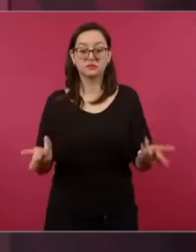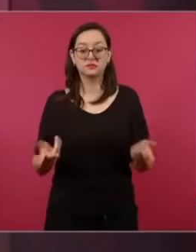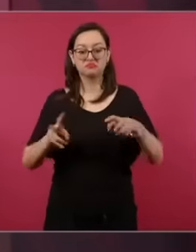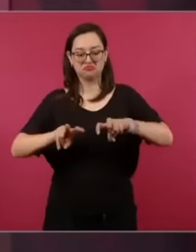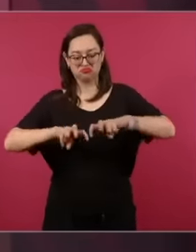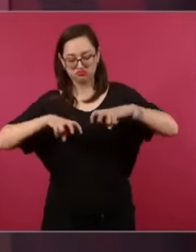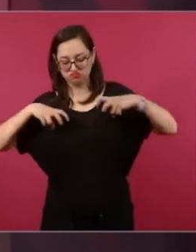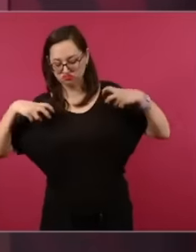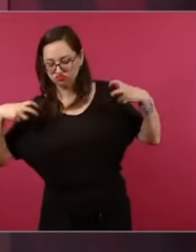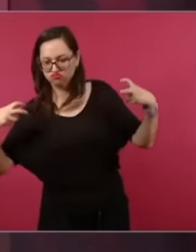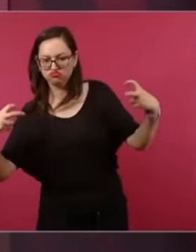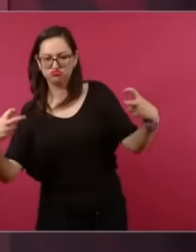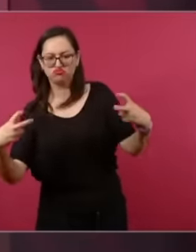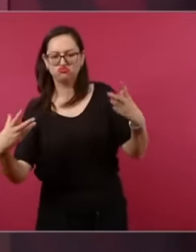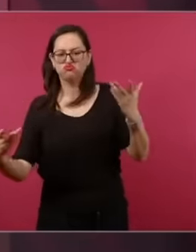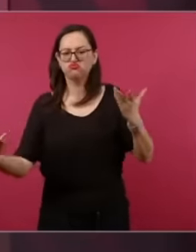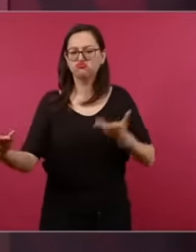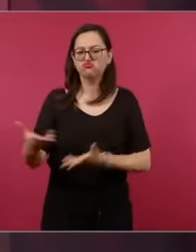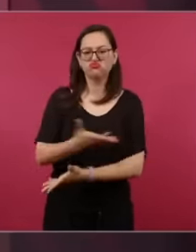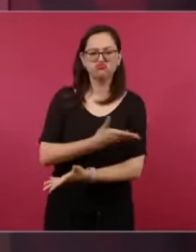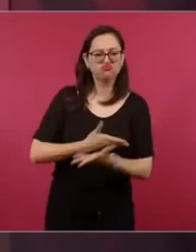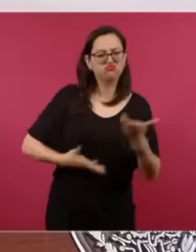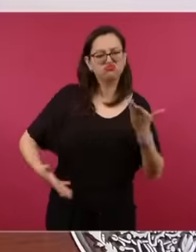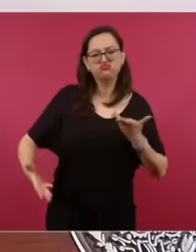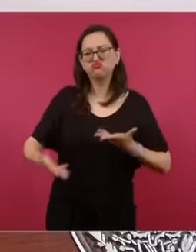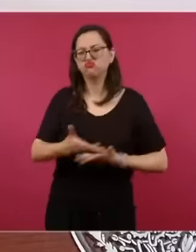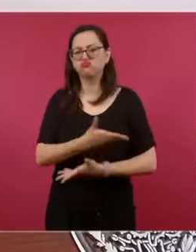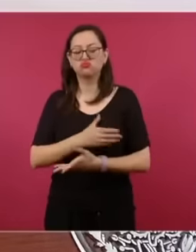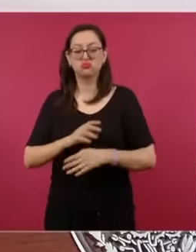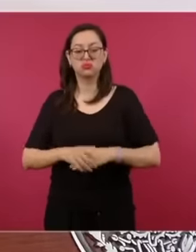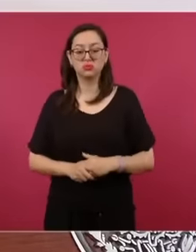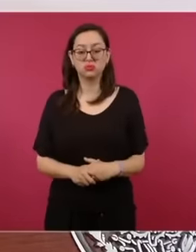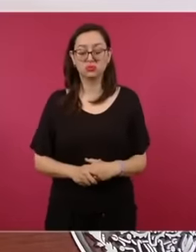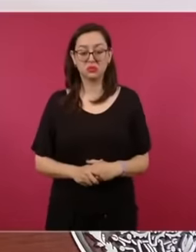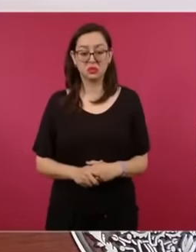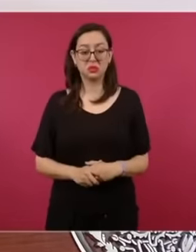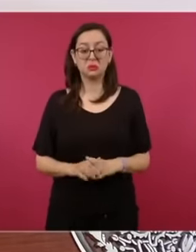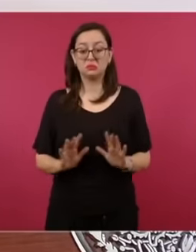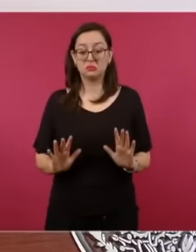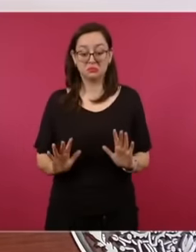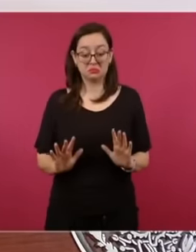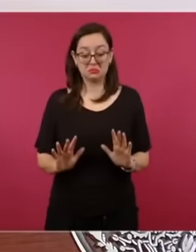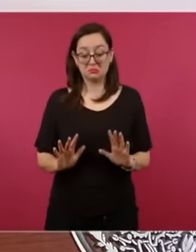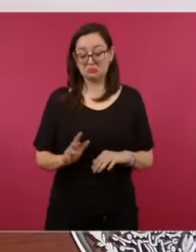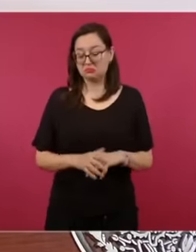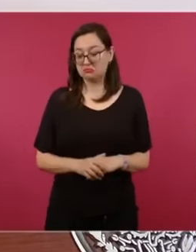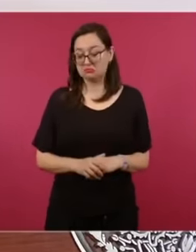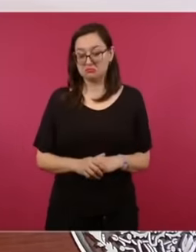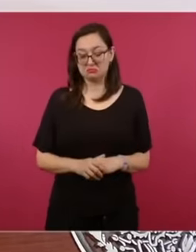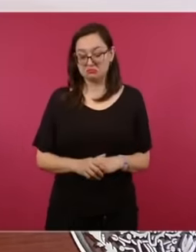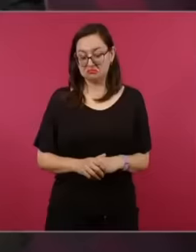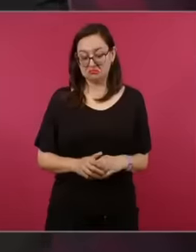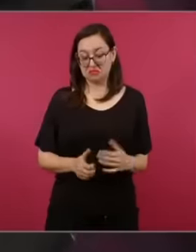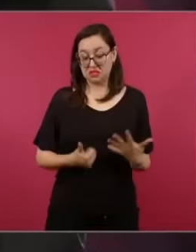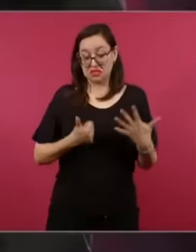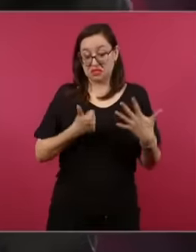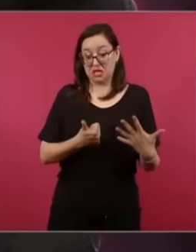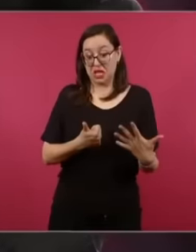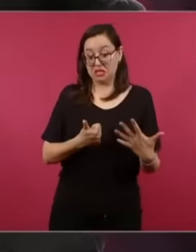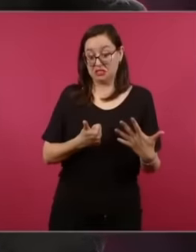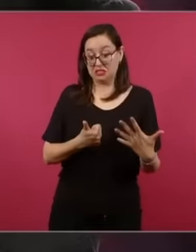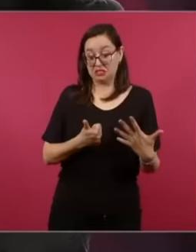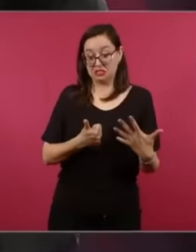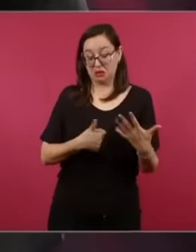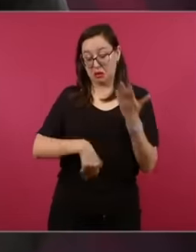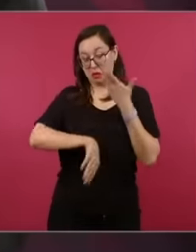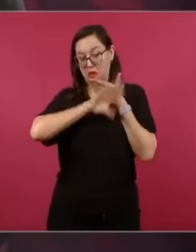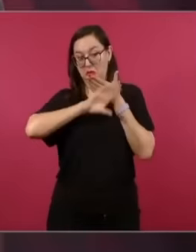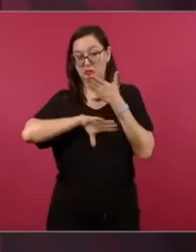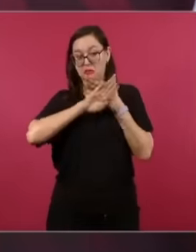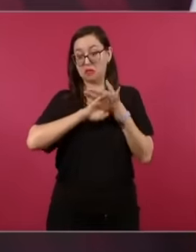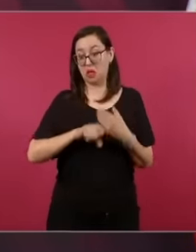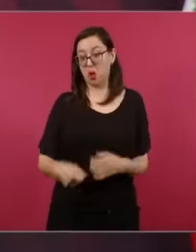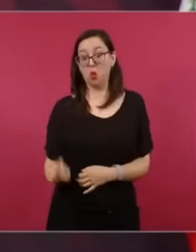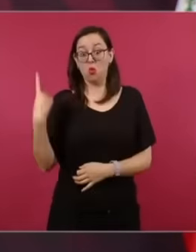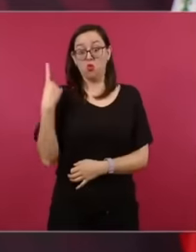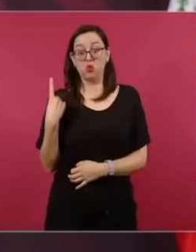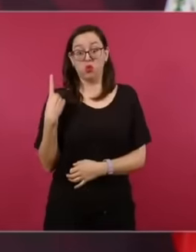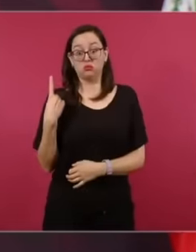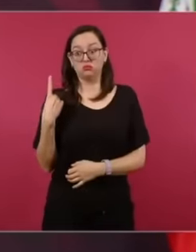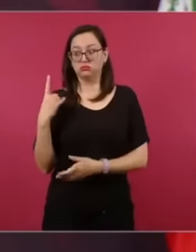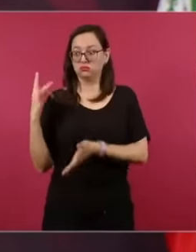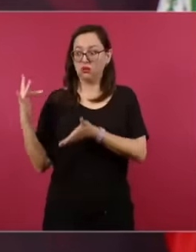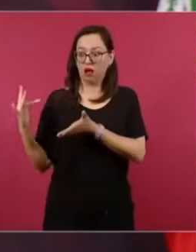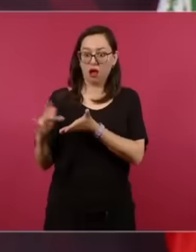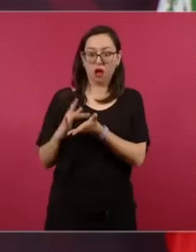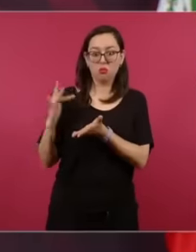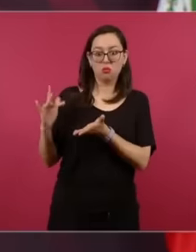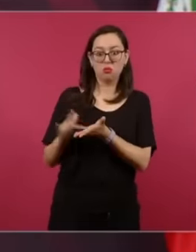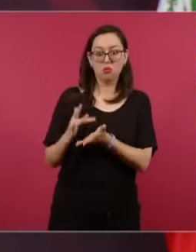reflection analysis meetings there they put someone there now that there were elections since 10